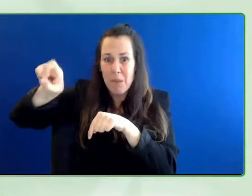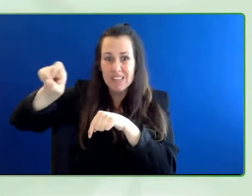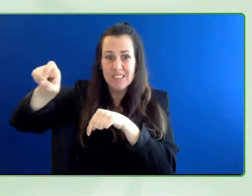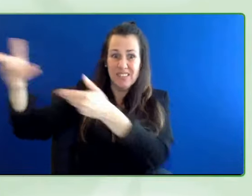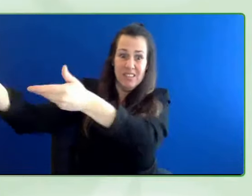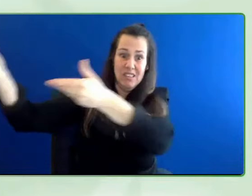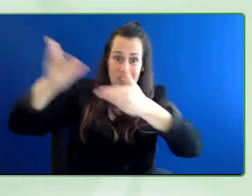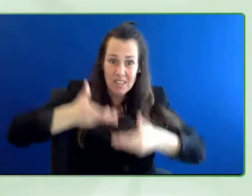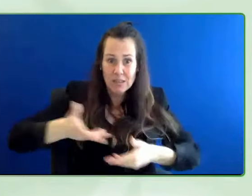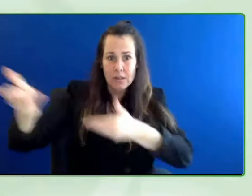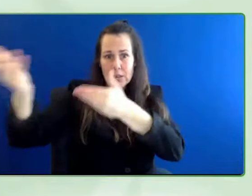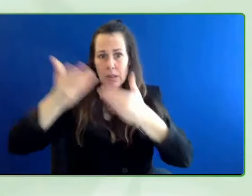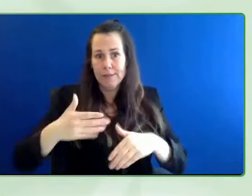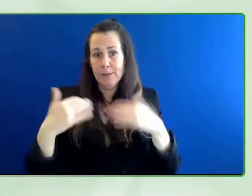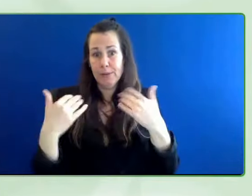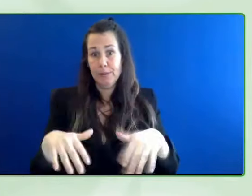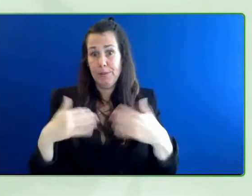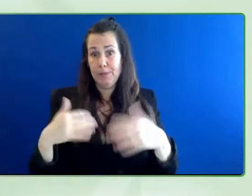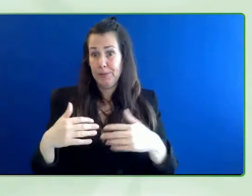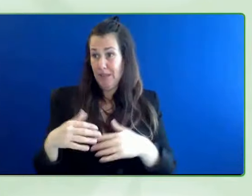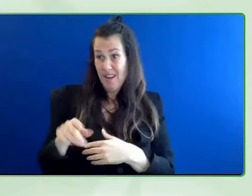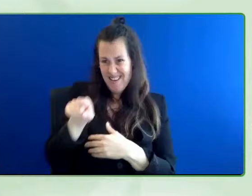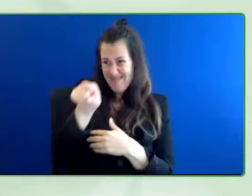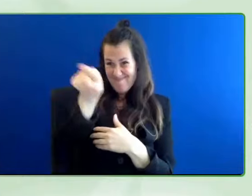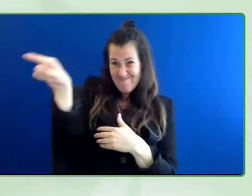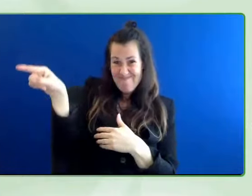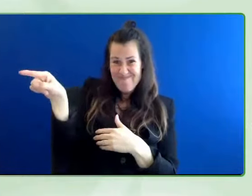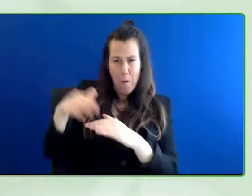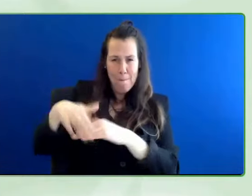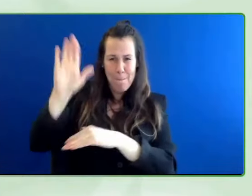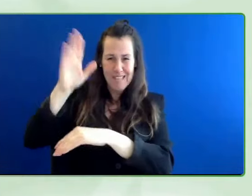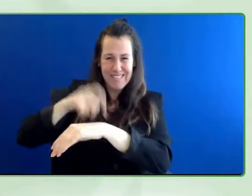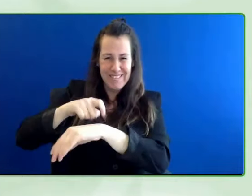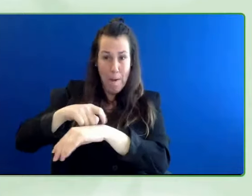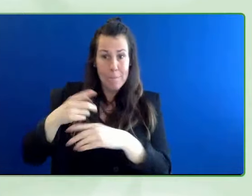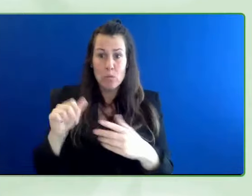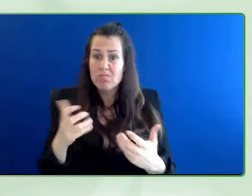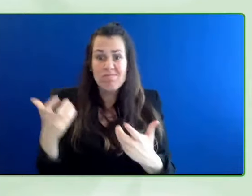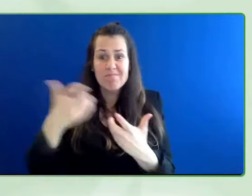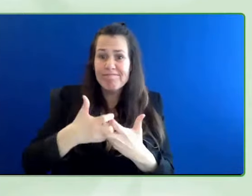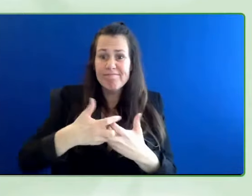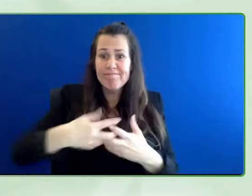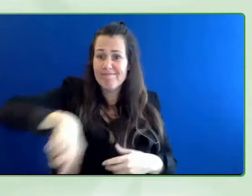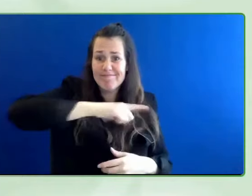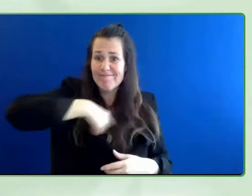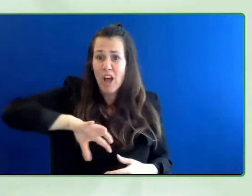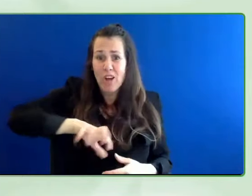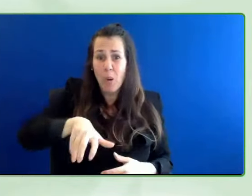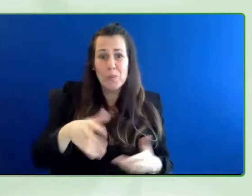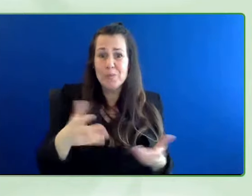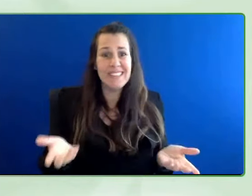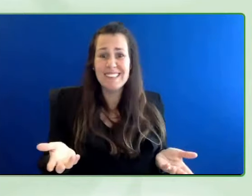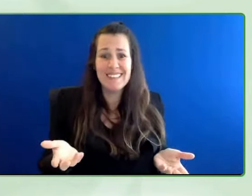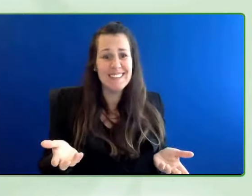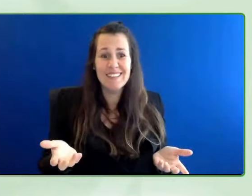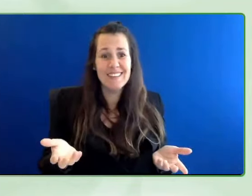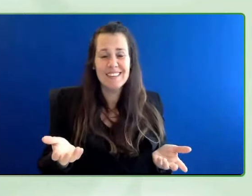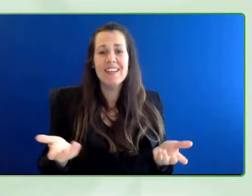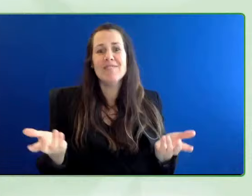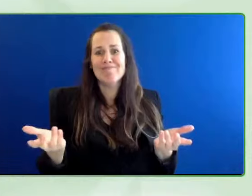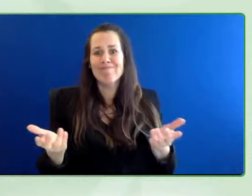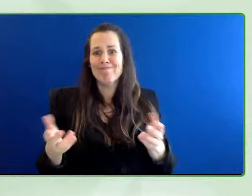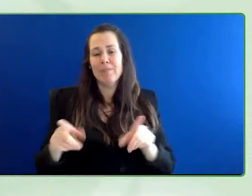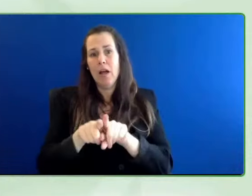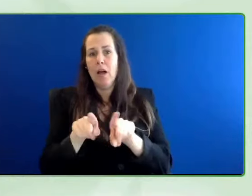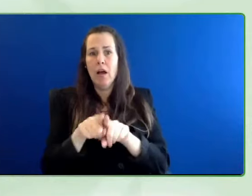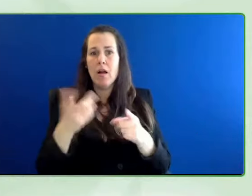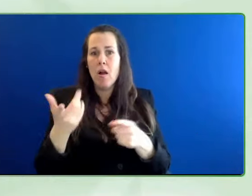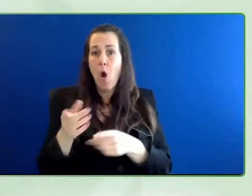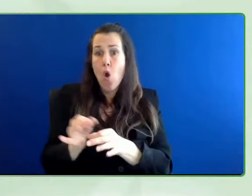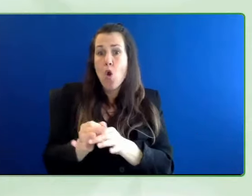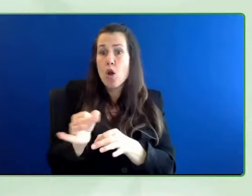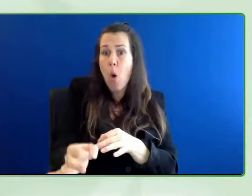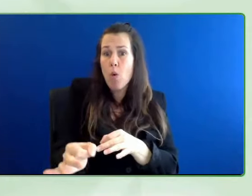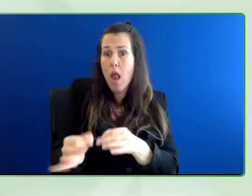And when for example you get those assistive technologies, let me say software designed